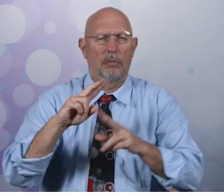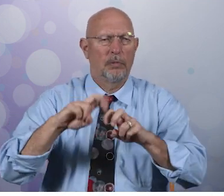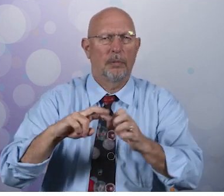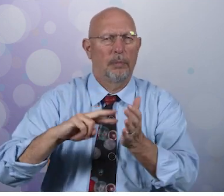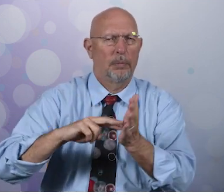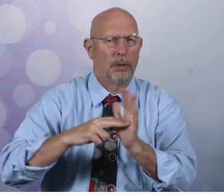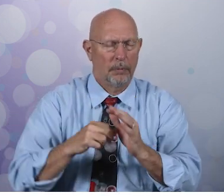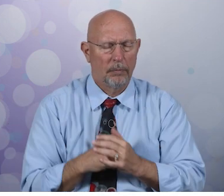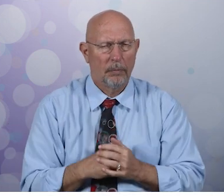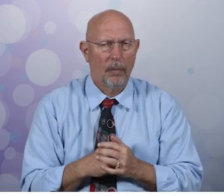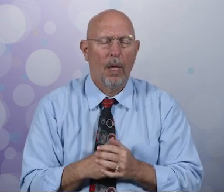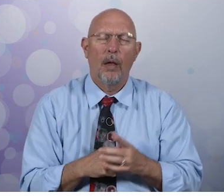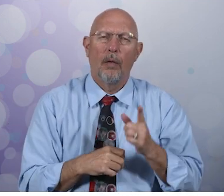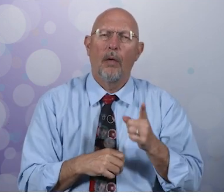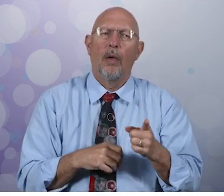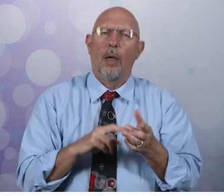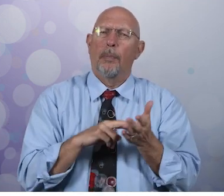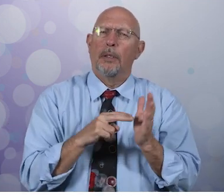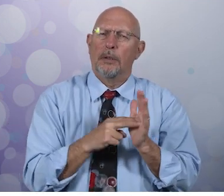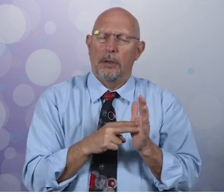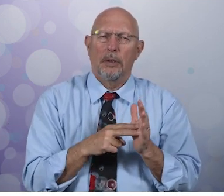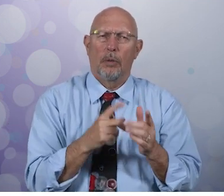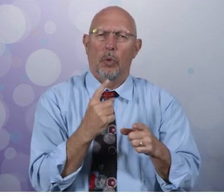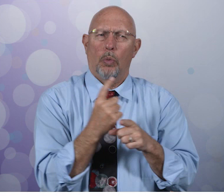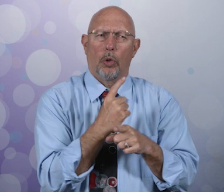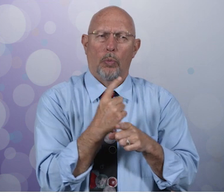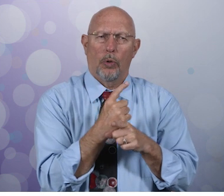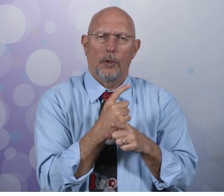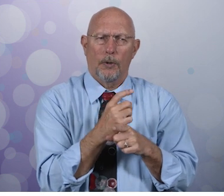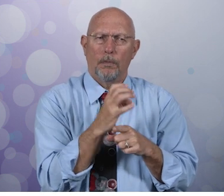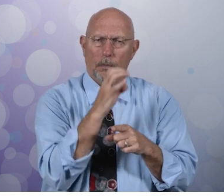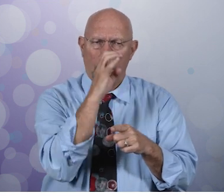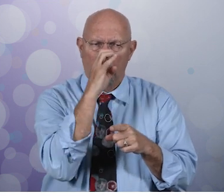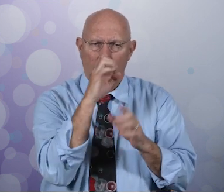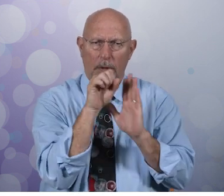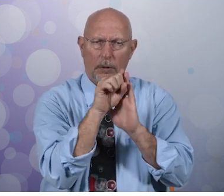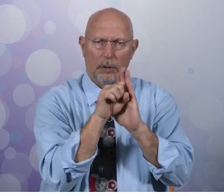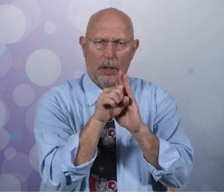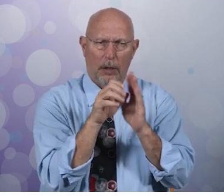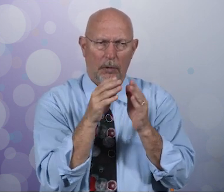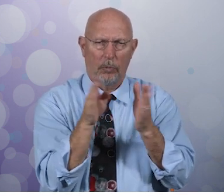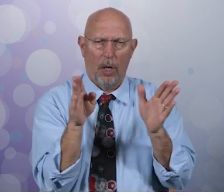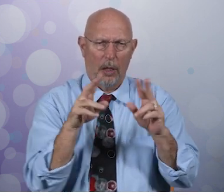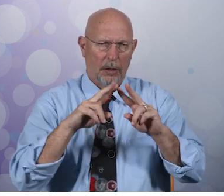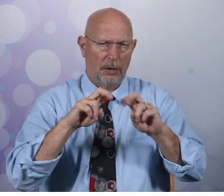An alternate assessment is an appropriately rigorous state assessment designed for students with the most